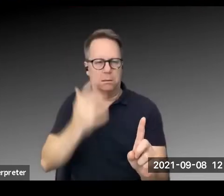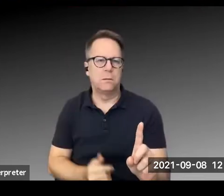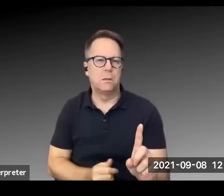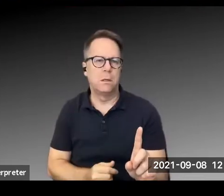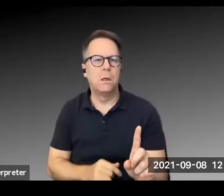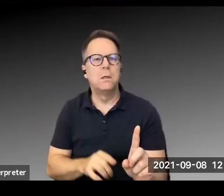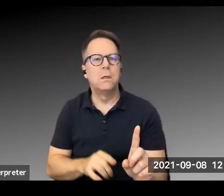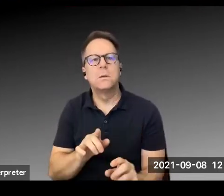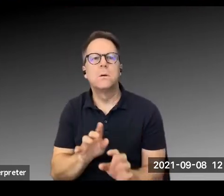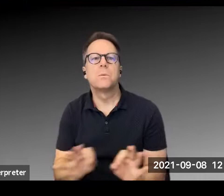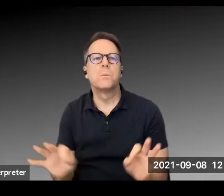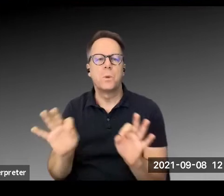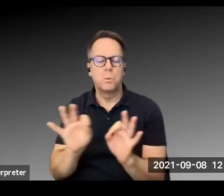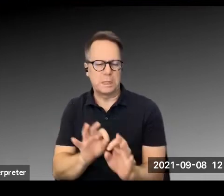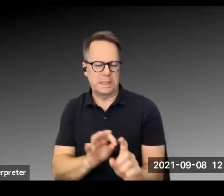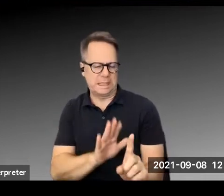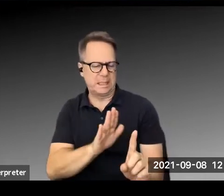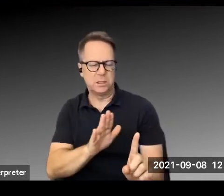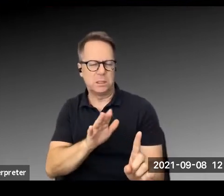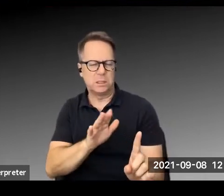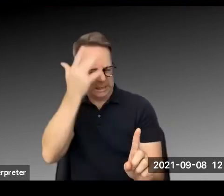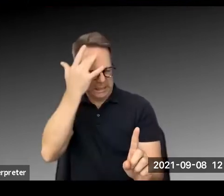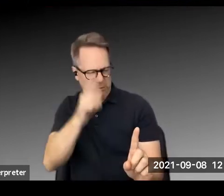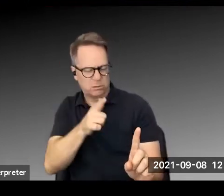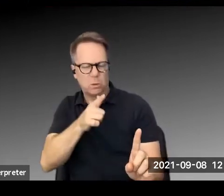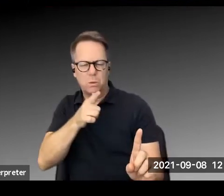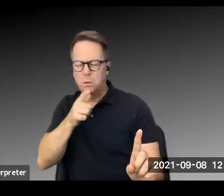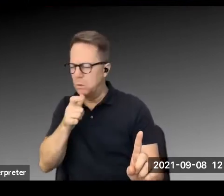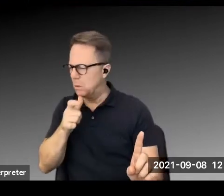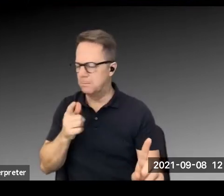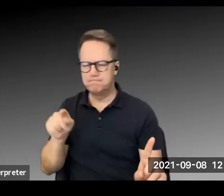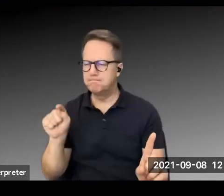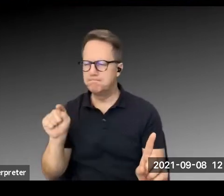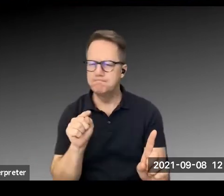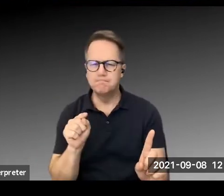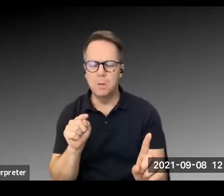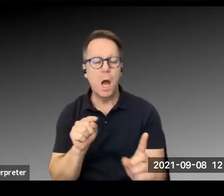was getting sick. by the time digital contact tracing was well underway.